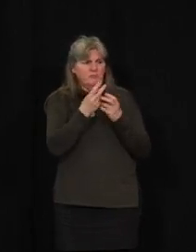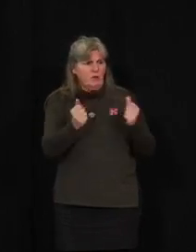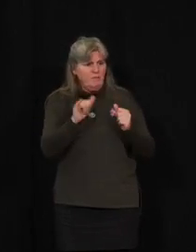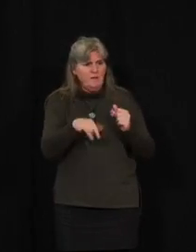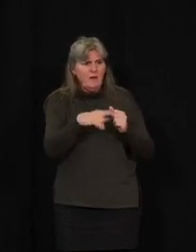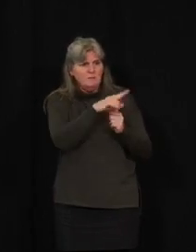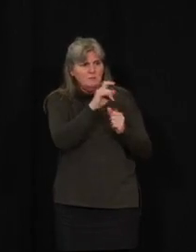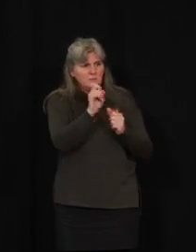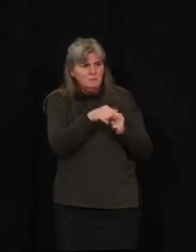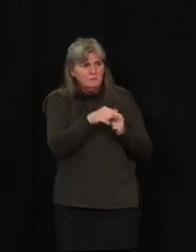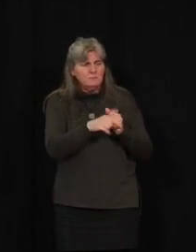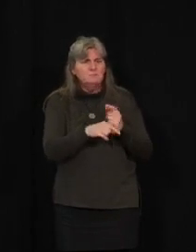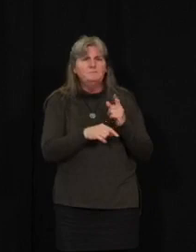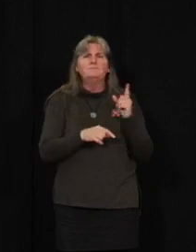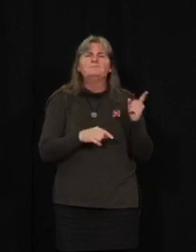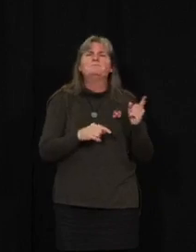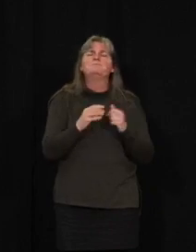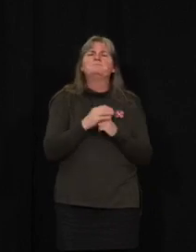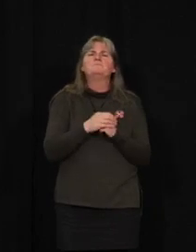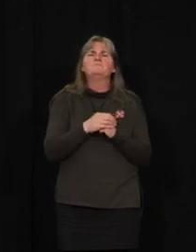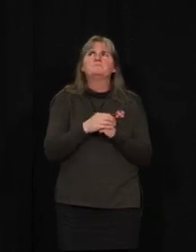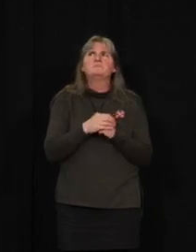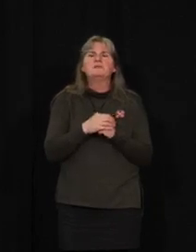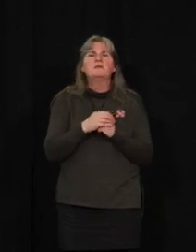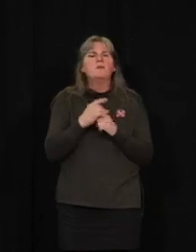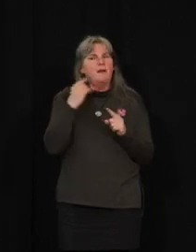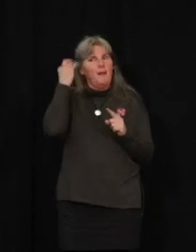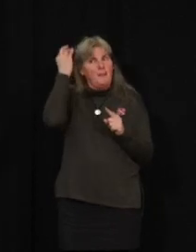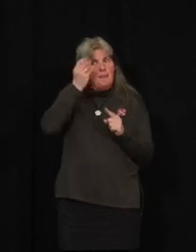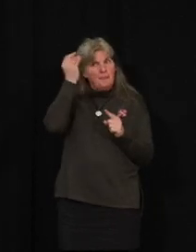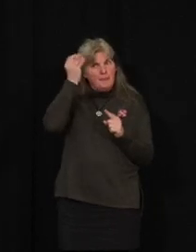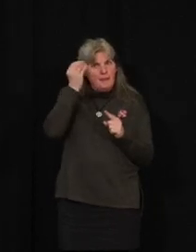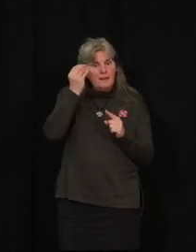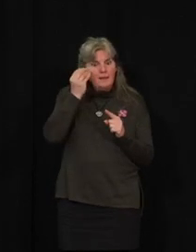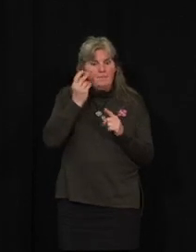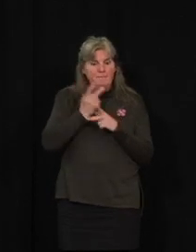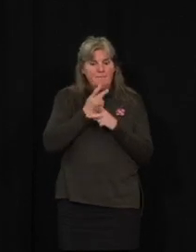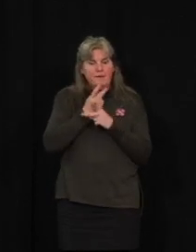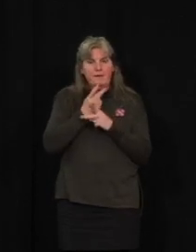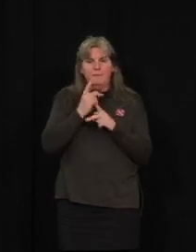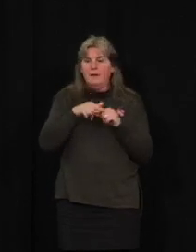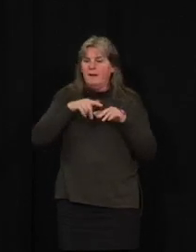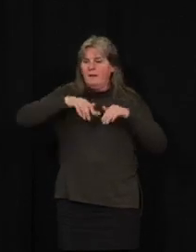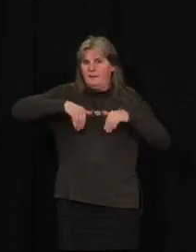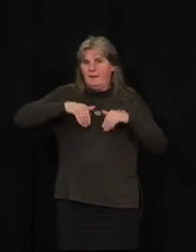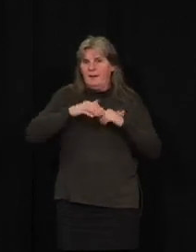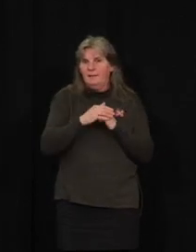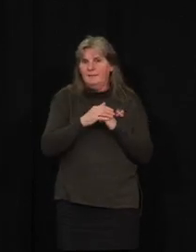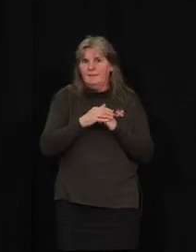Considering it, yes, but not action and yet.